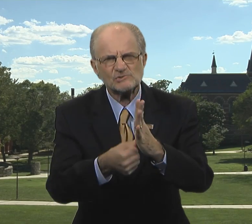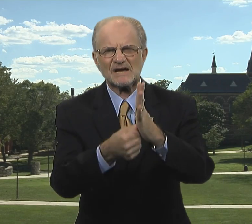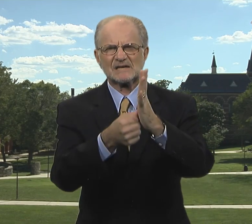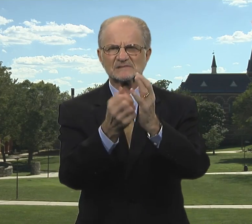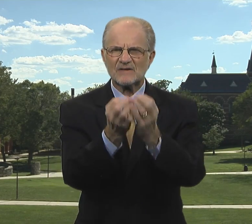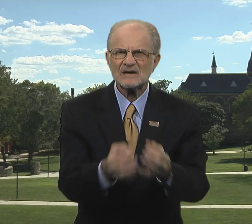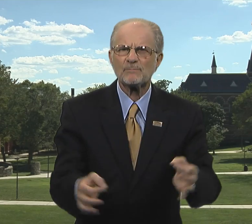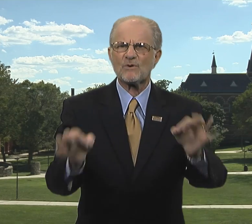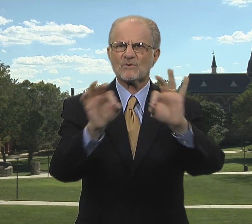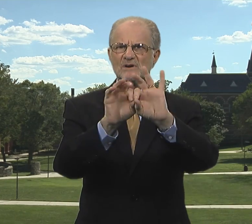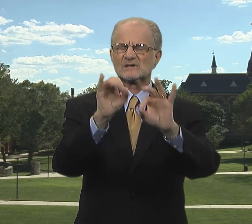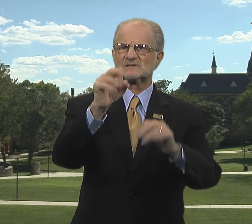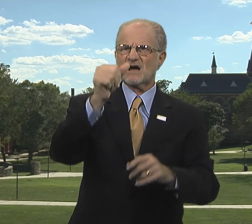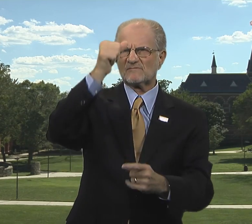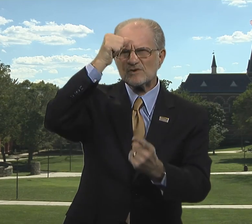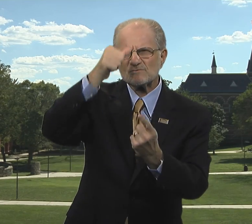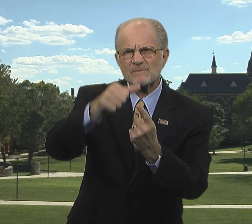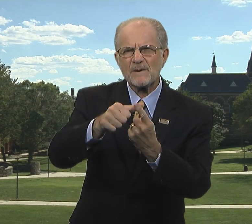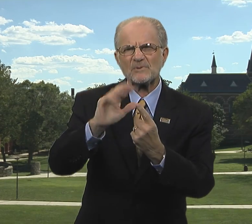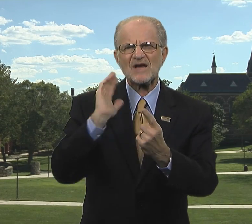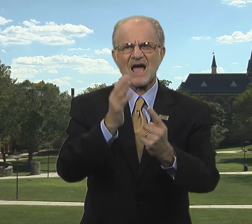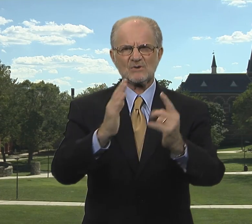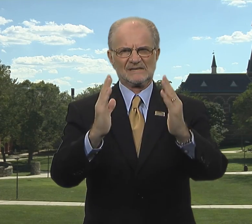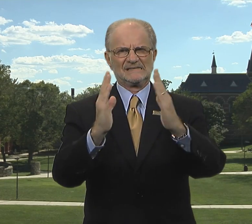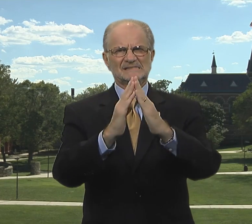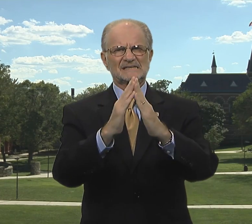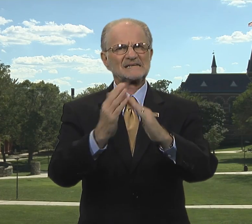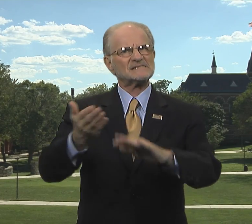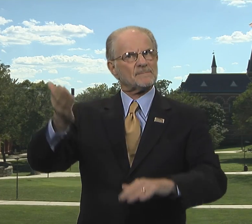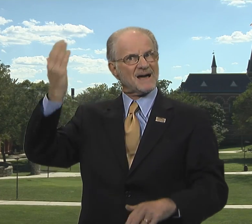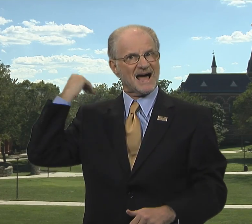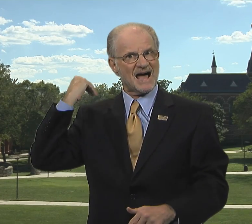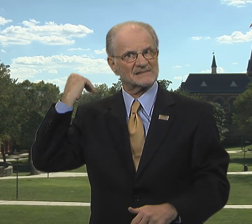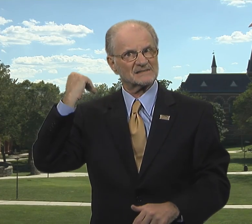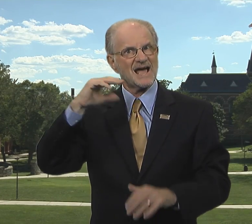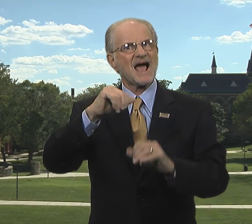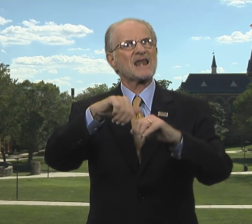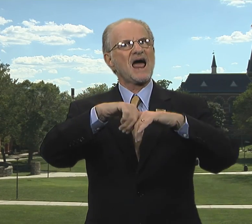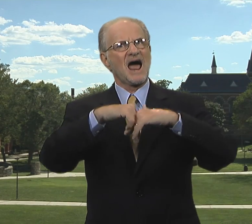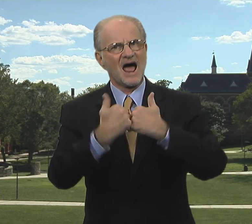He stressed the importance of remembering our city's past